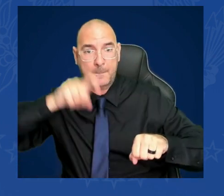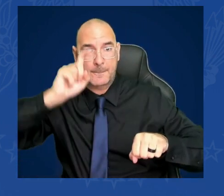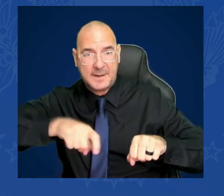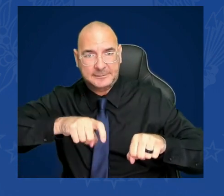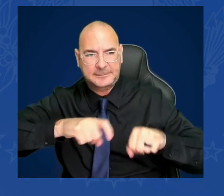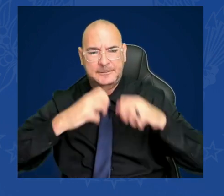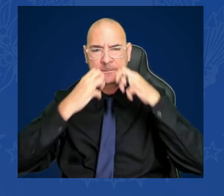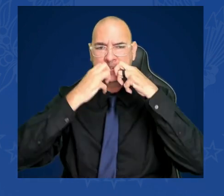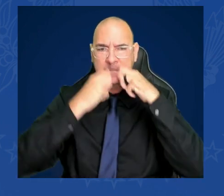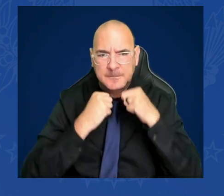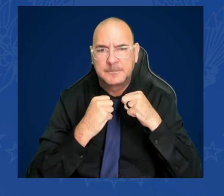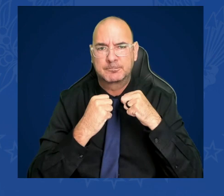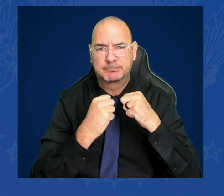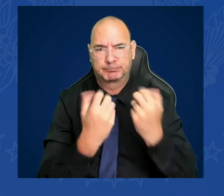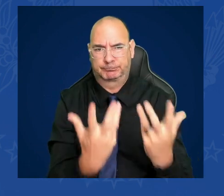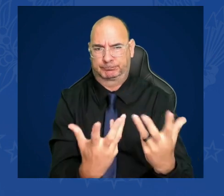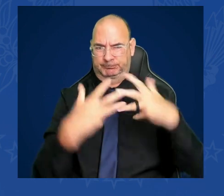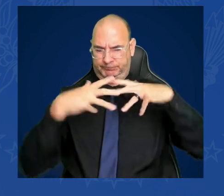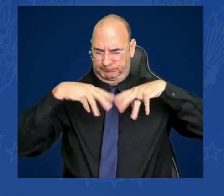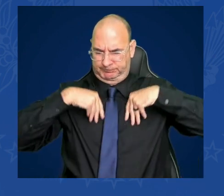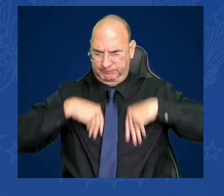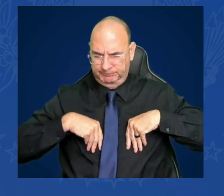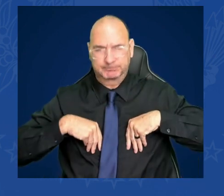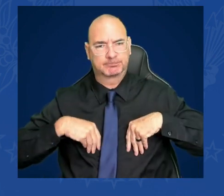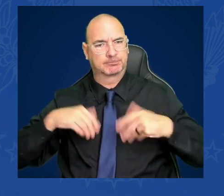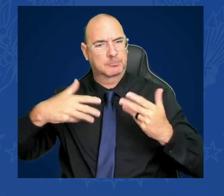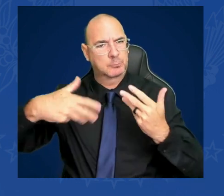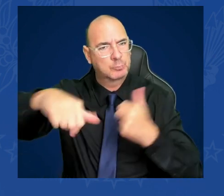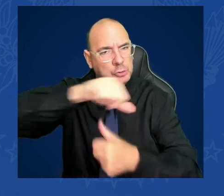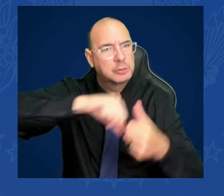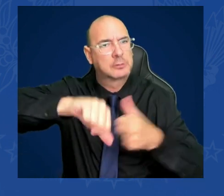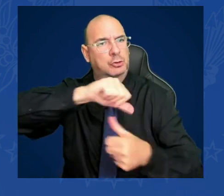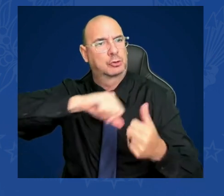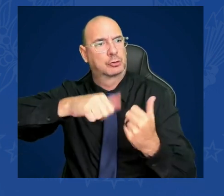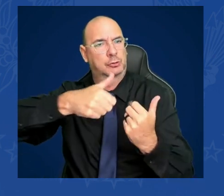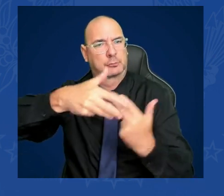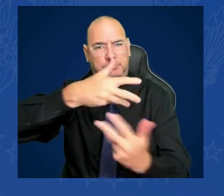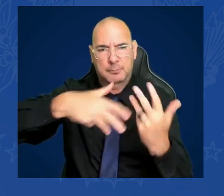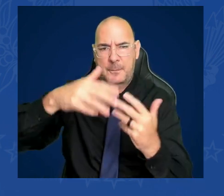as Americans -- rules and norms founded in the belief